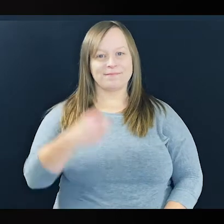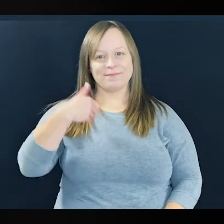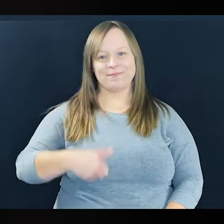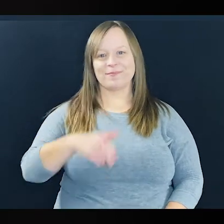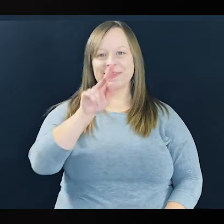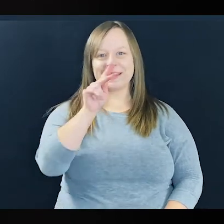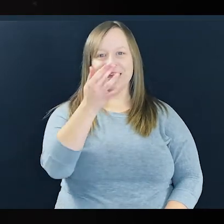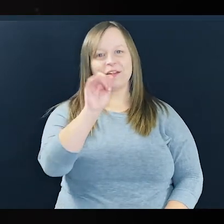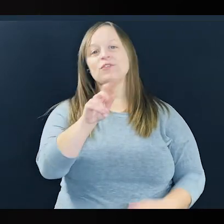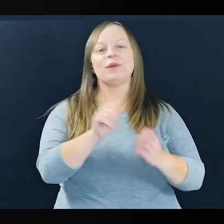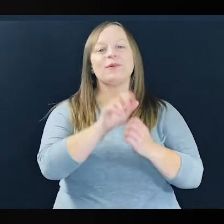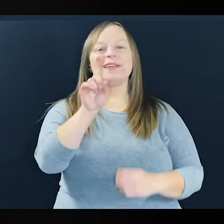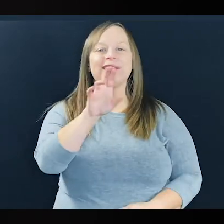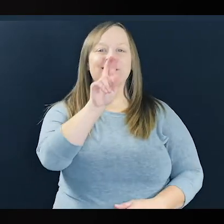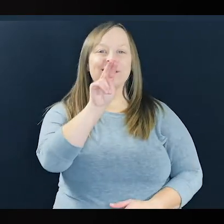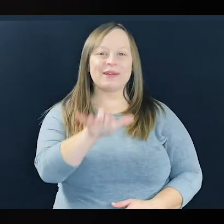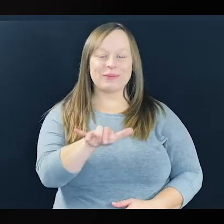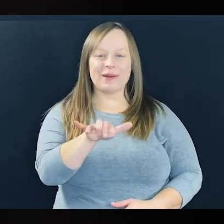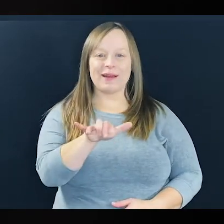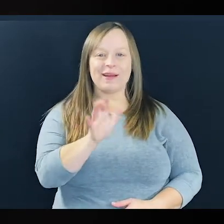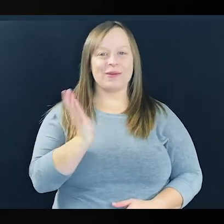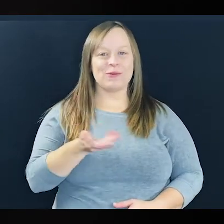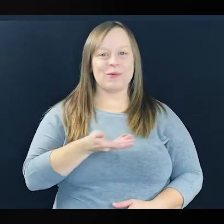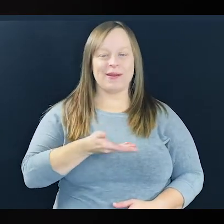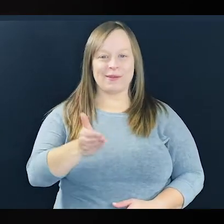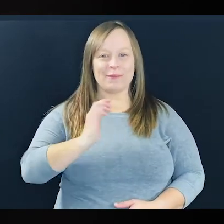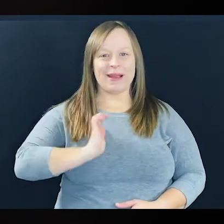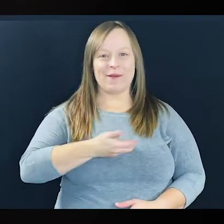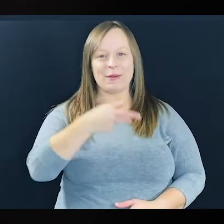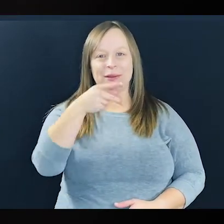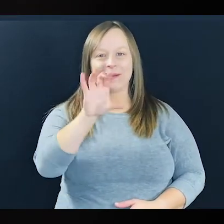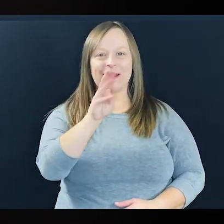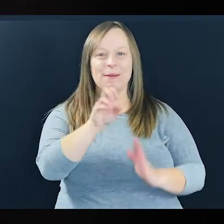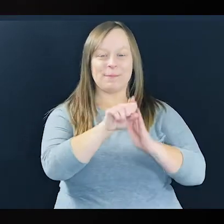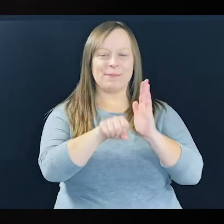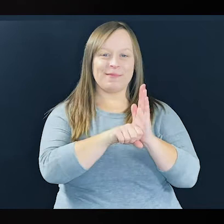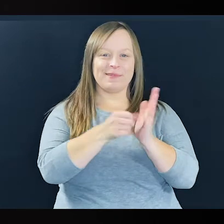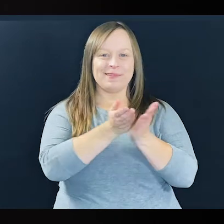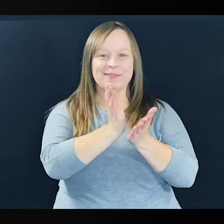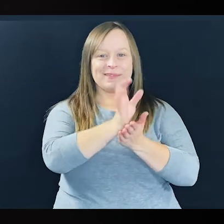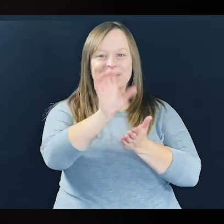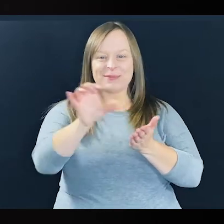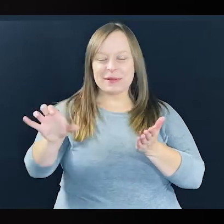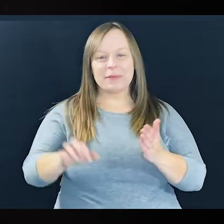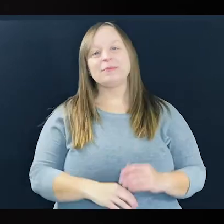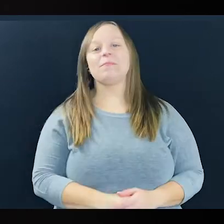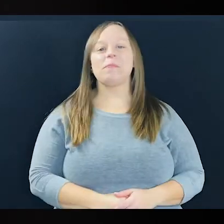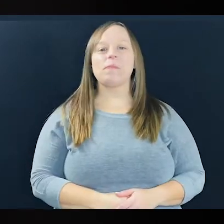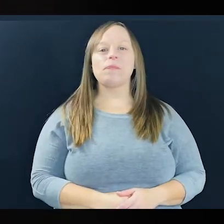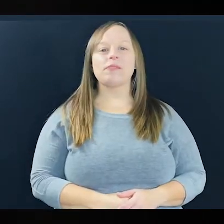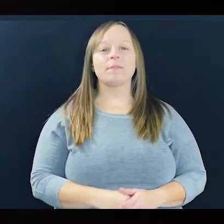This is Katrin, with Disability Rights New York. Welcome to our podcast, Empire State of Rights: Closed Captioned.